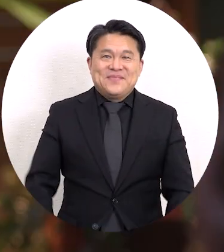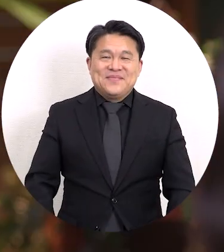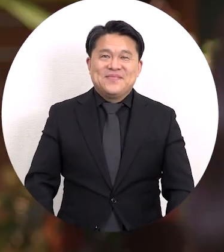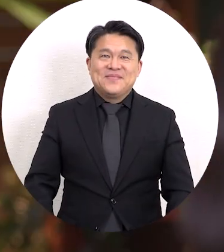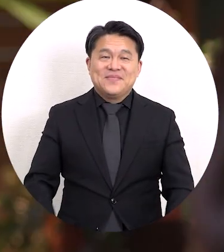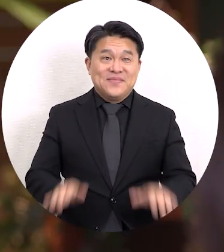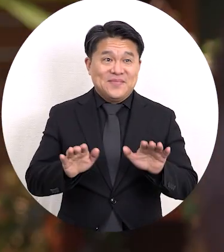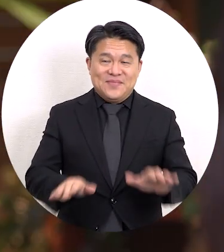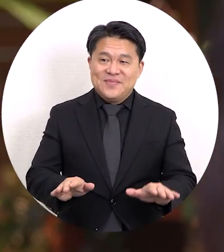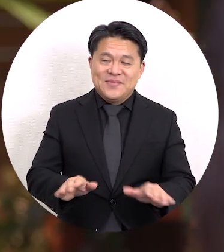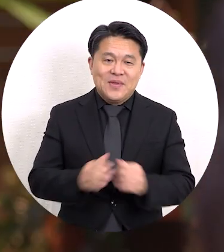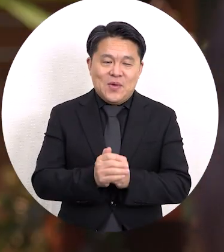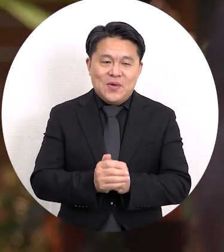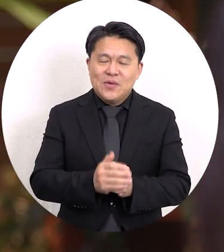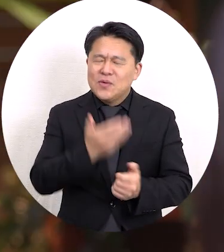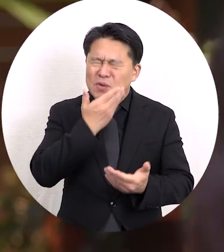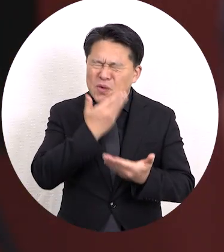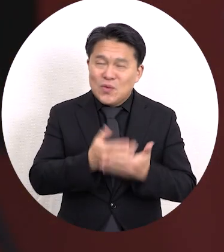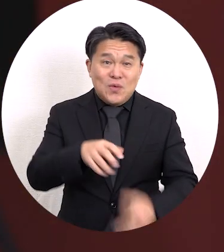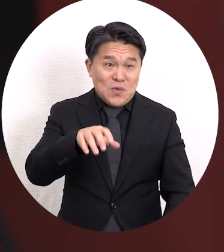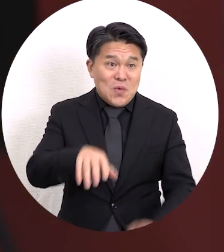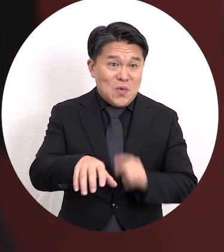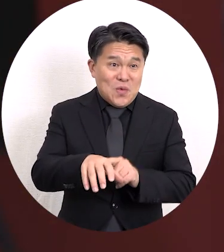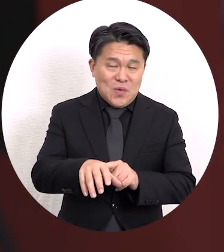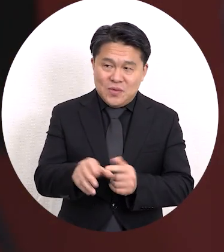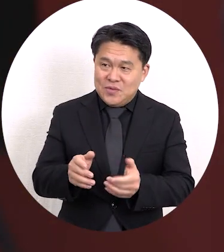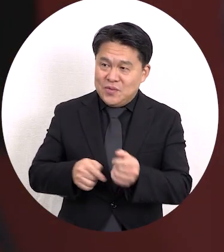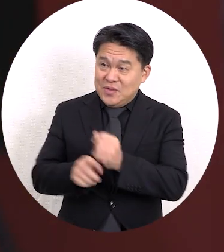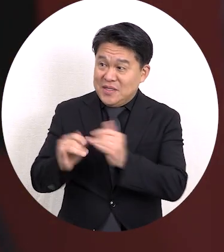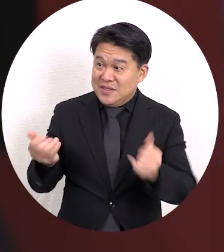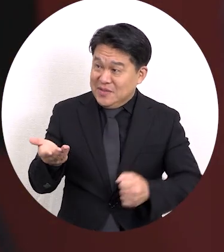It’s such a precious opportunity to be here, especially with scientists